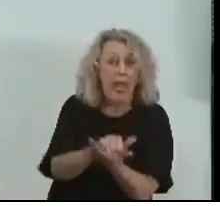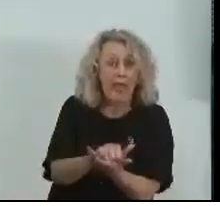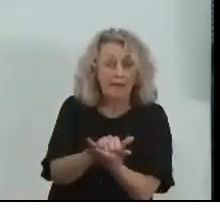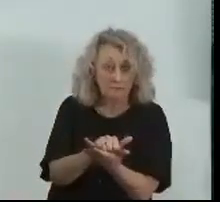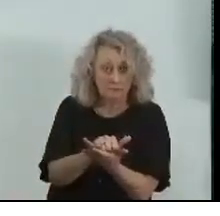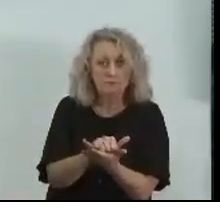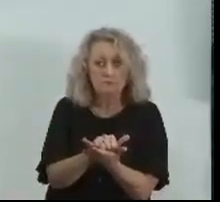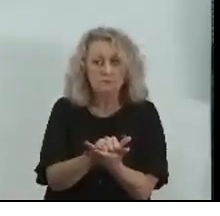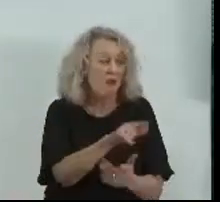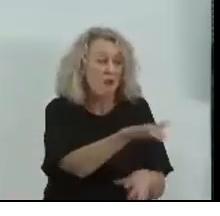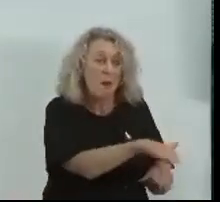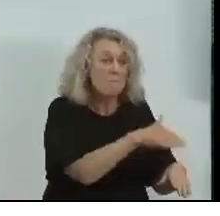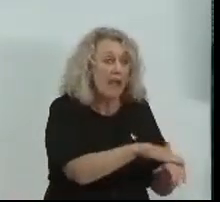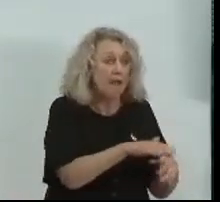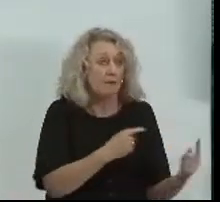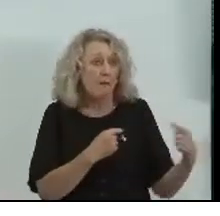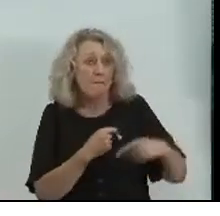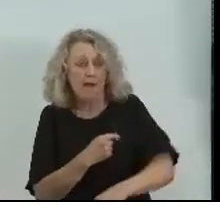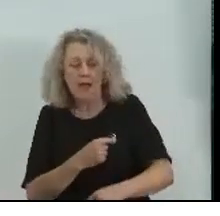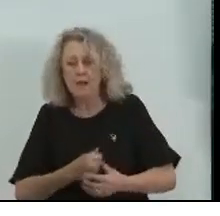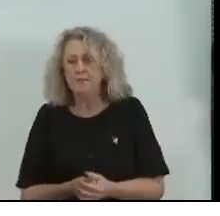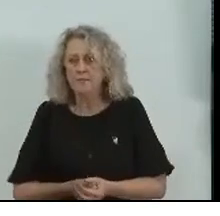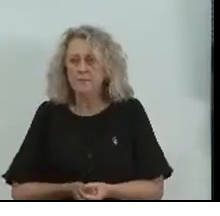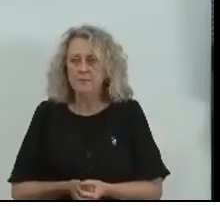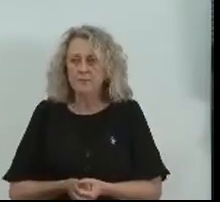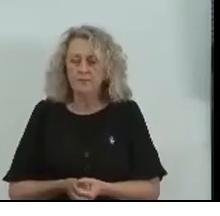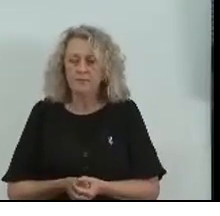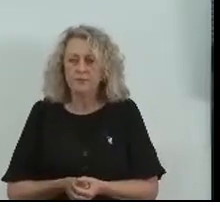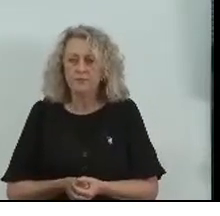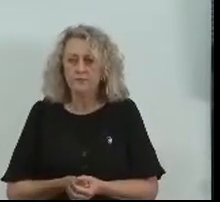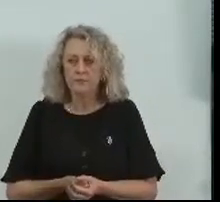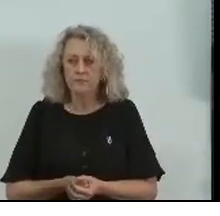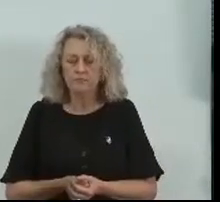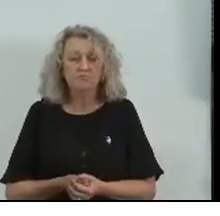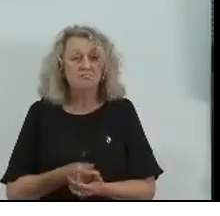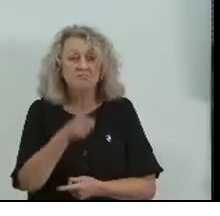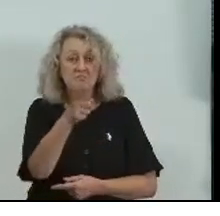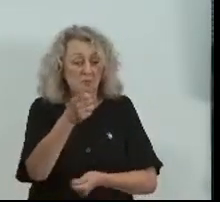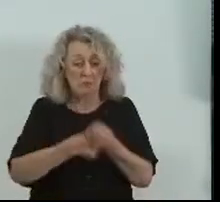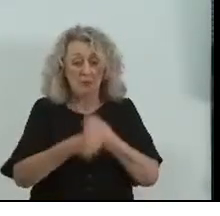your pets not coming back, you're not getting any younger.